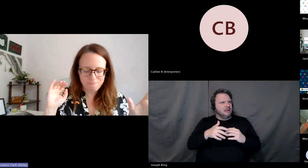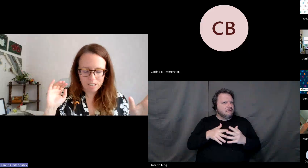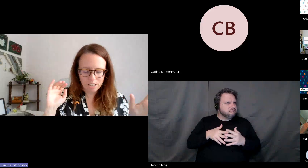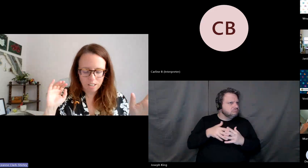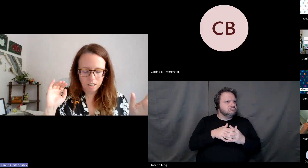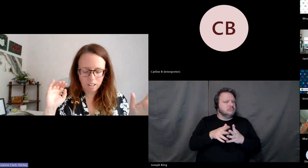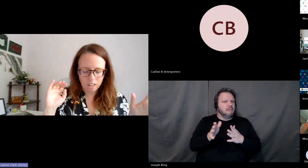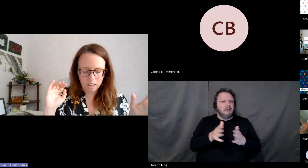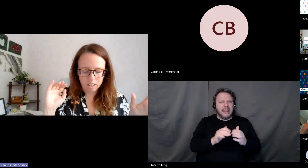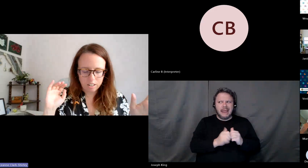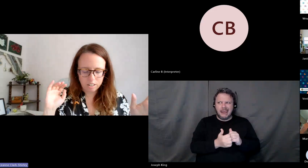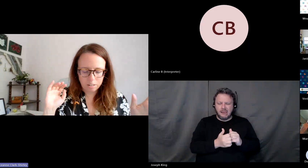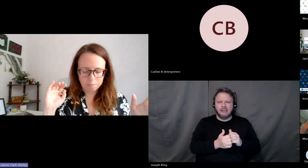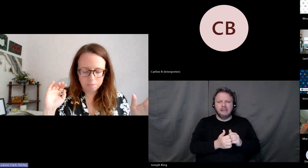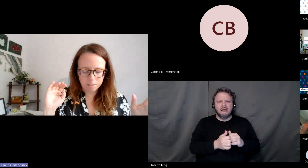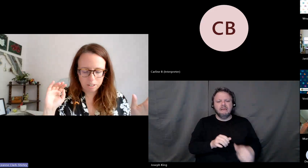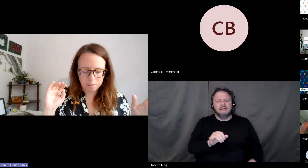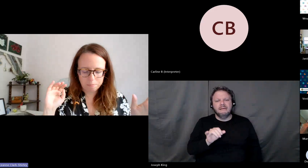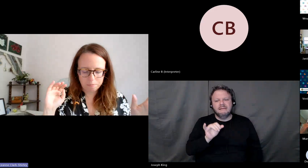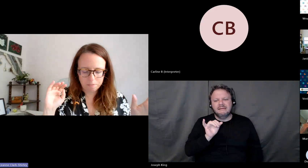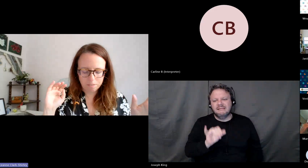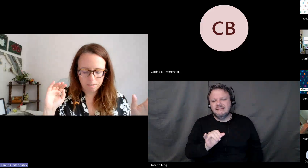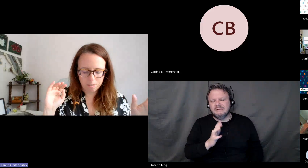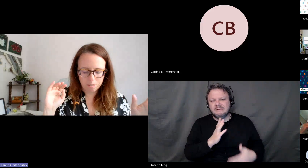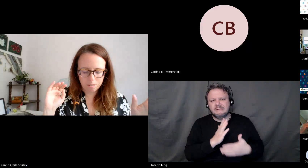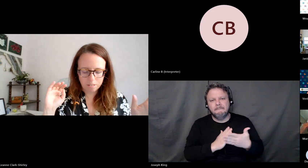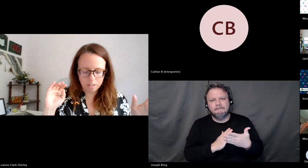Those are just some, some, some.